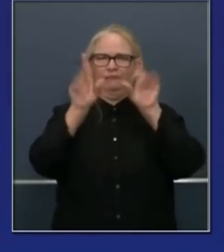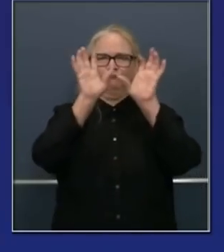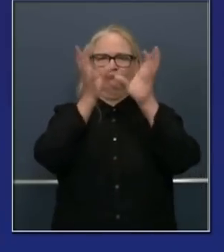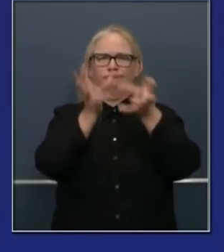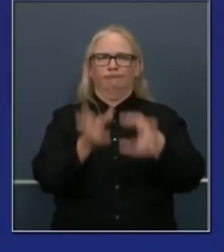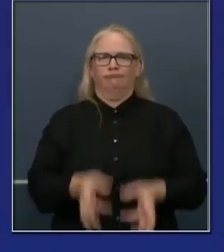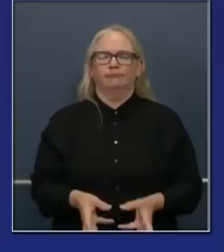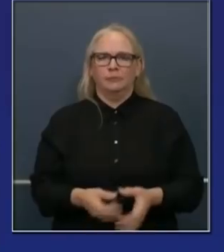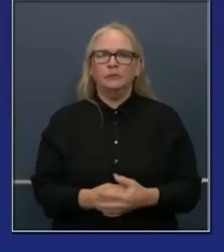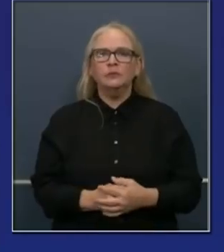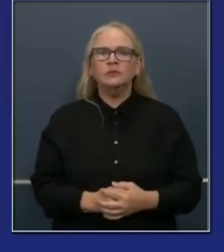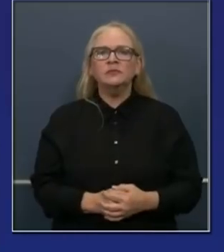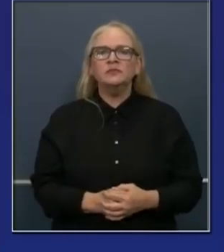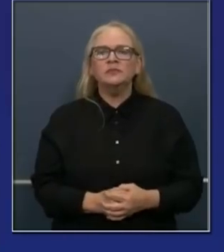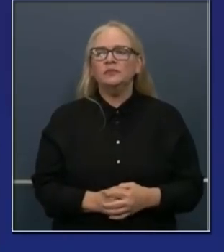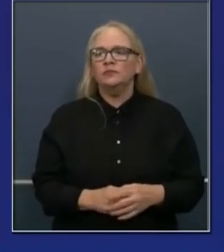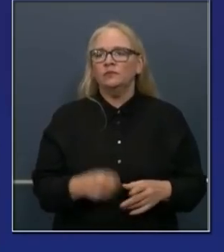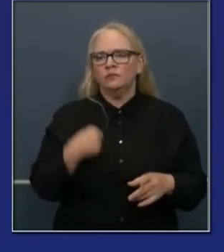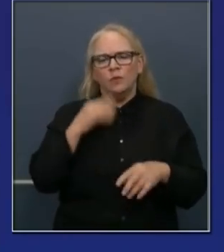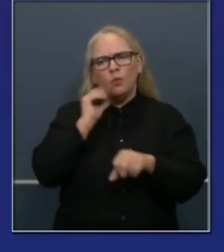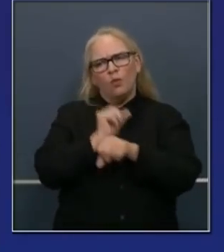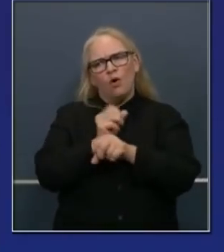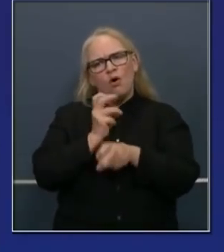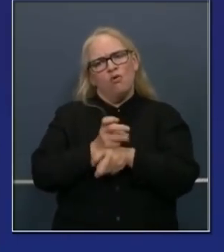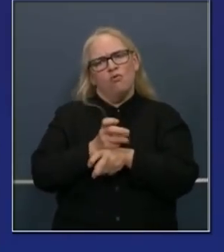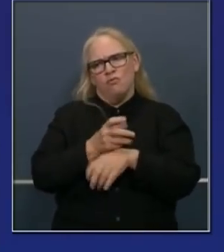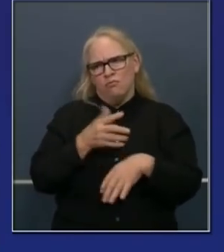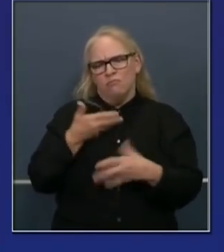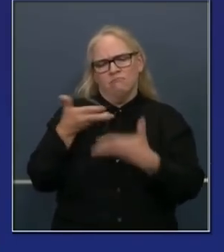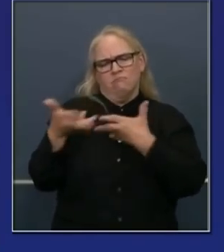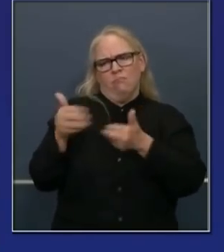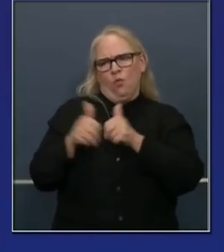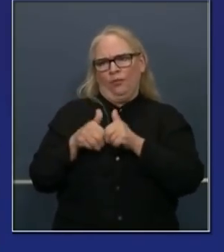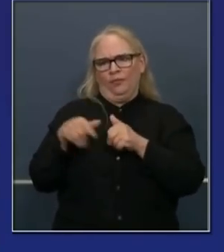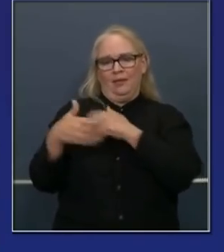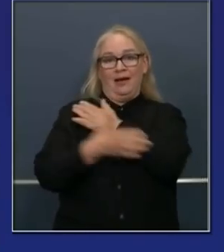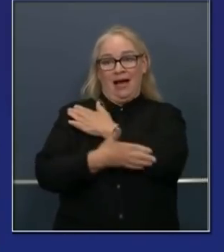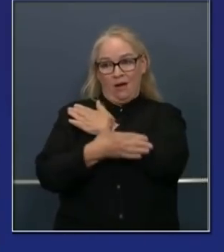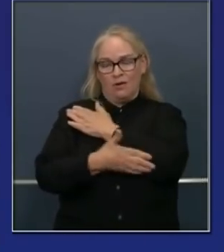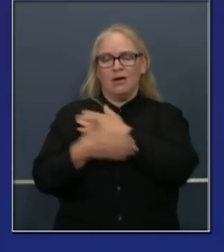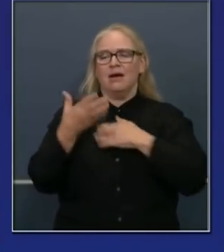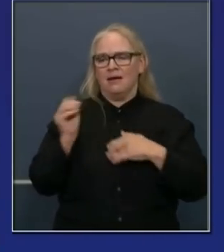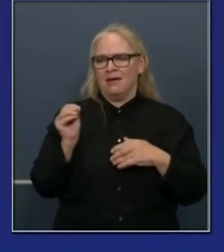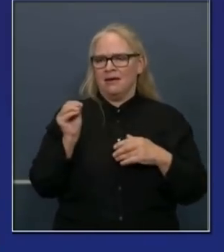WE ARE SETTING FORTH. AGAIN, THESE ARE BRACKETS AND WITHIN THESE BRACKETS, WE'LL